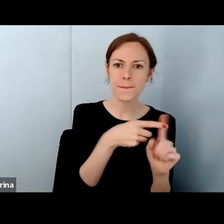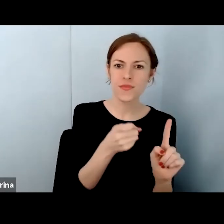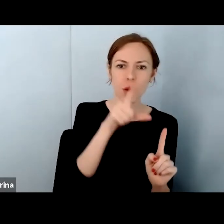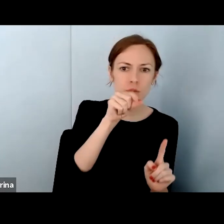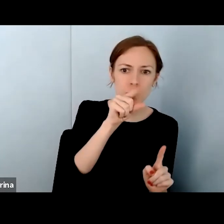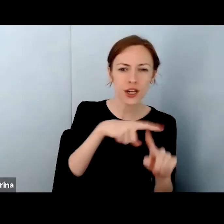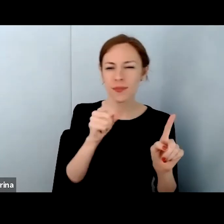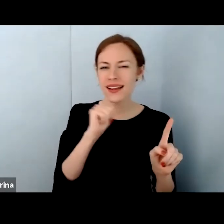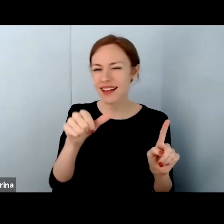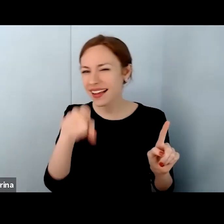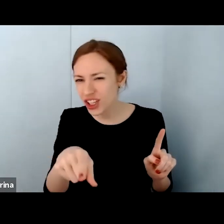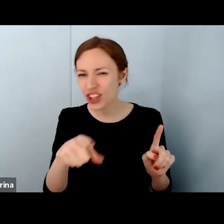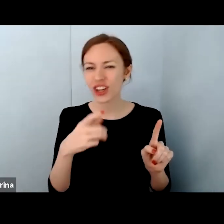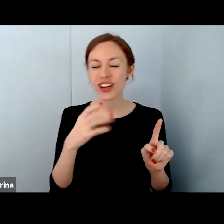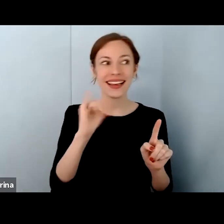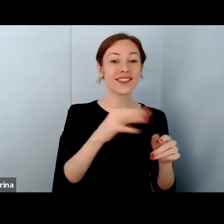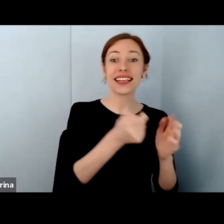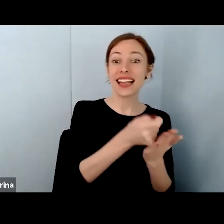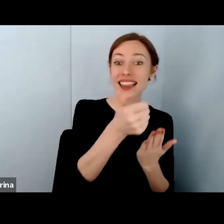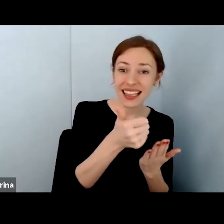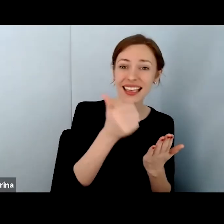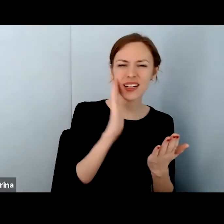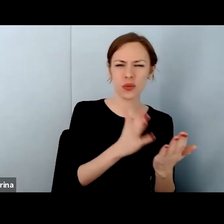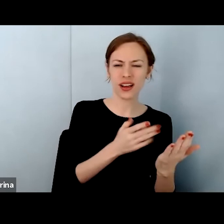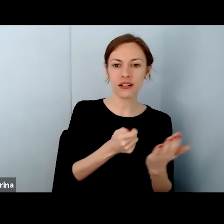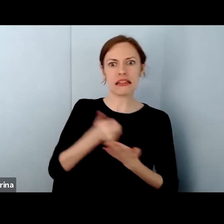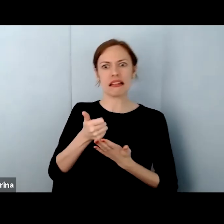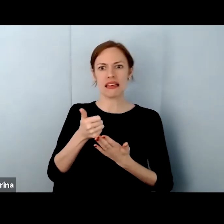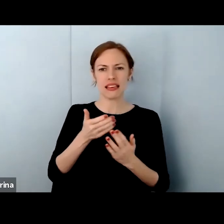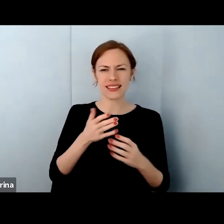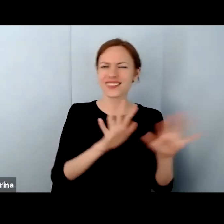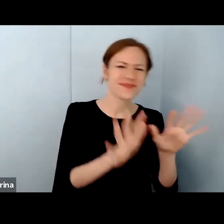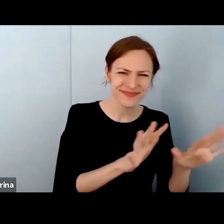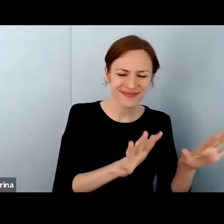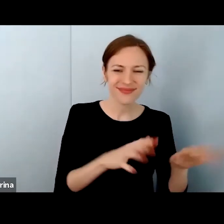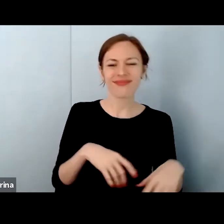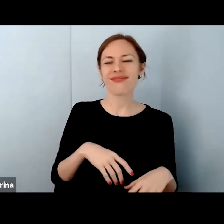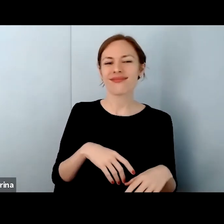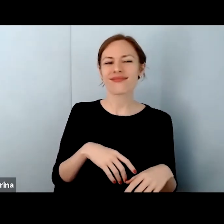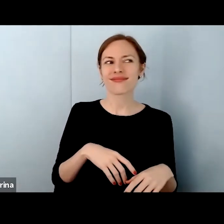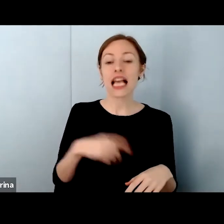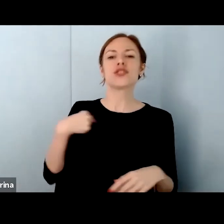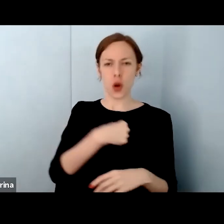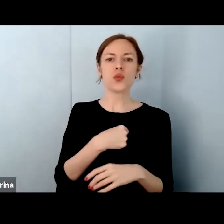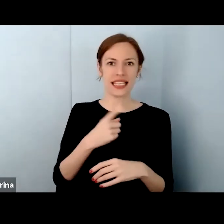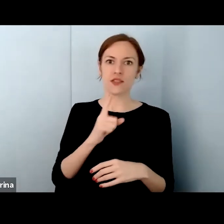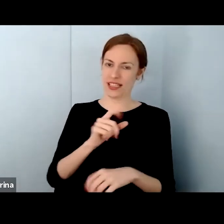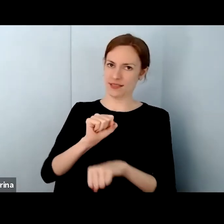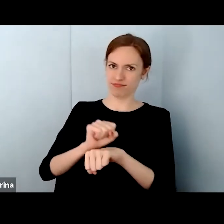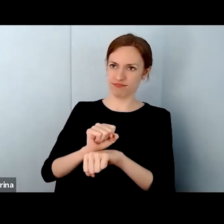And so we were really trying to stay ahead of it but it's an it's an intensely hands on field.